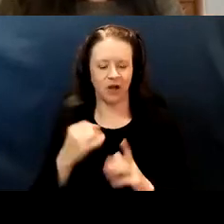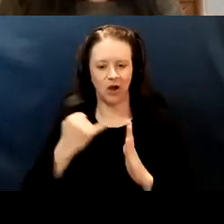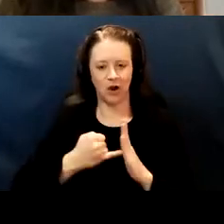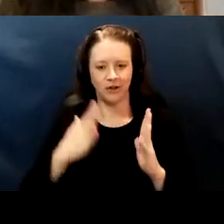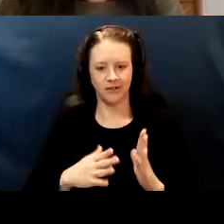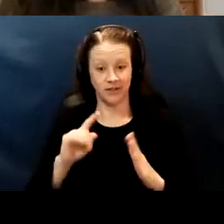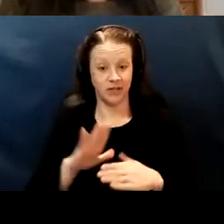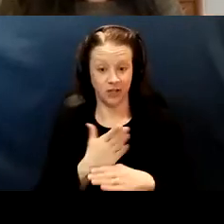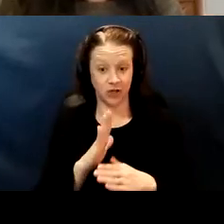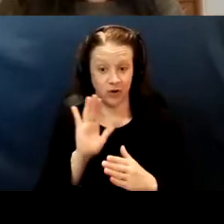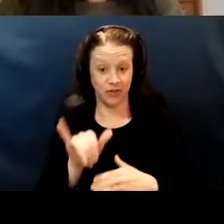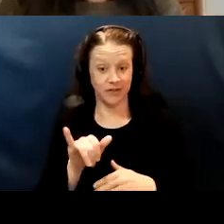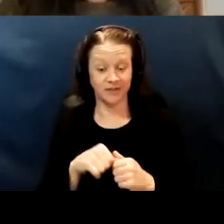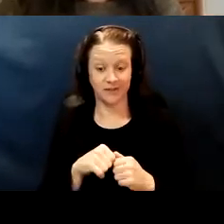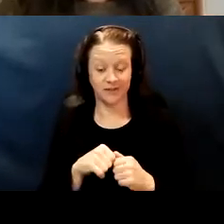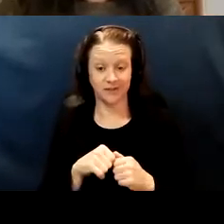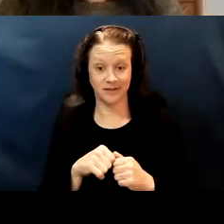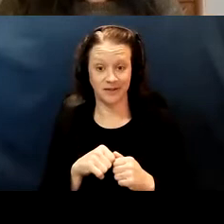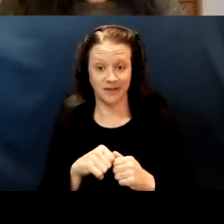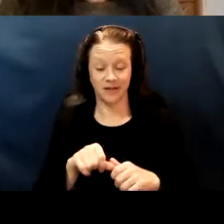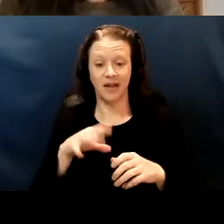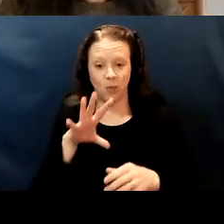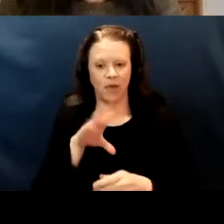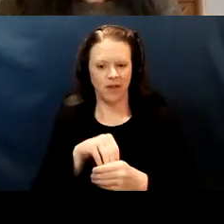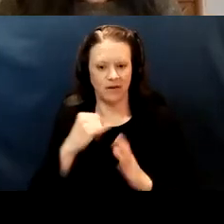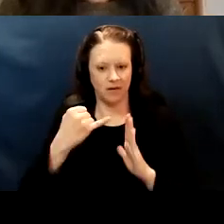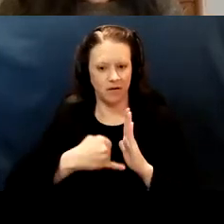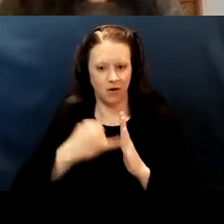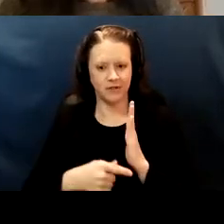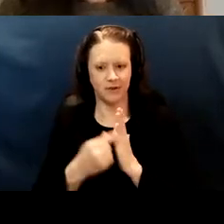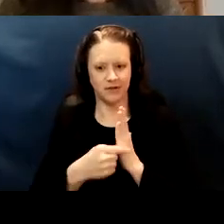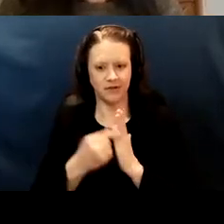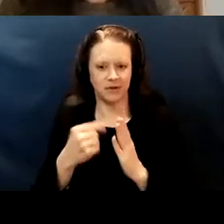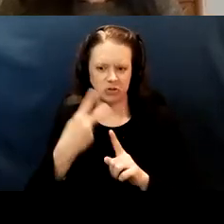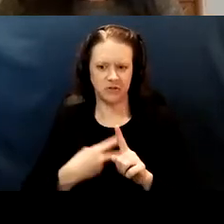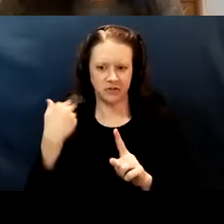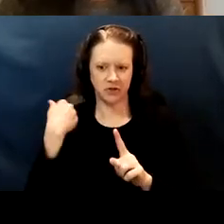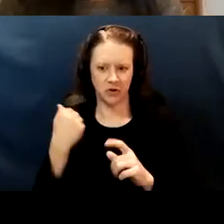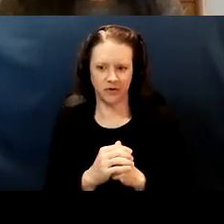in an arts magazine a couple of months ago. And this